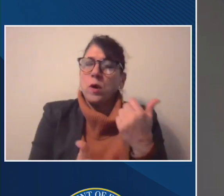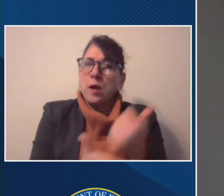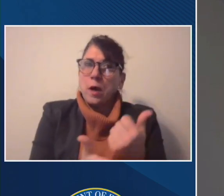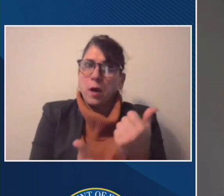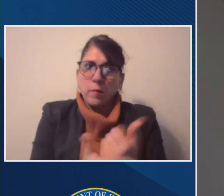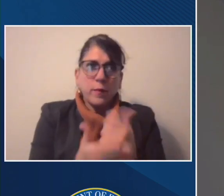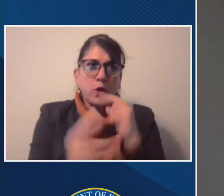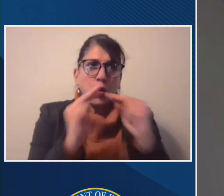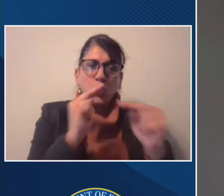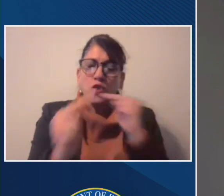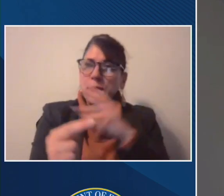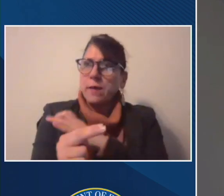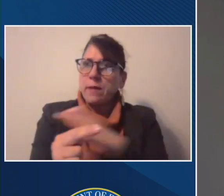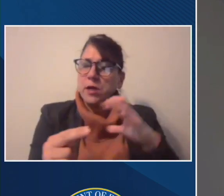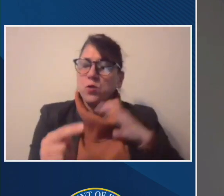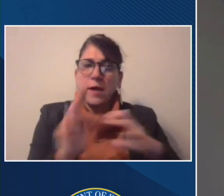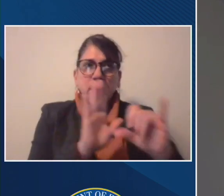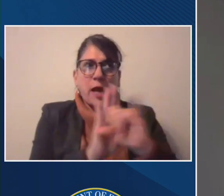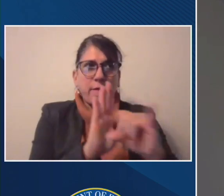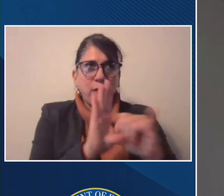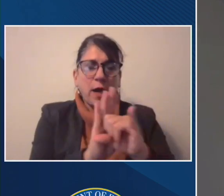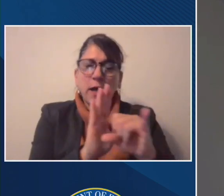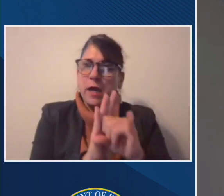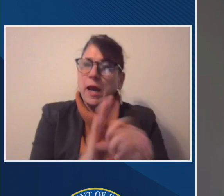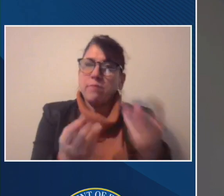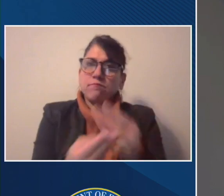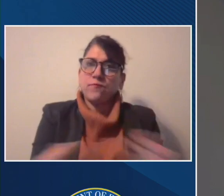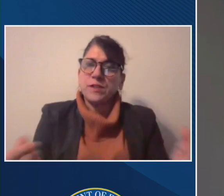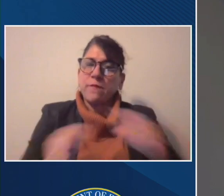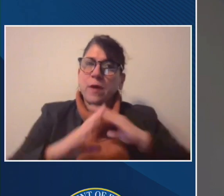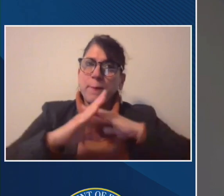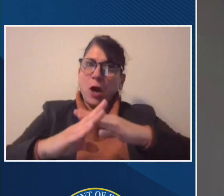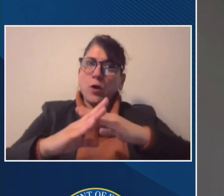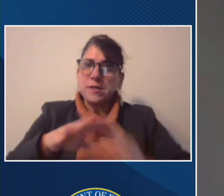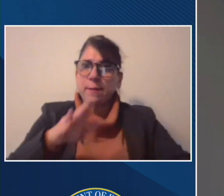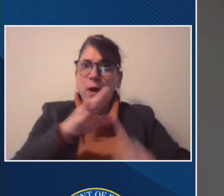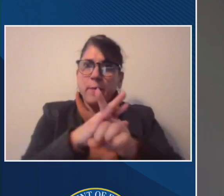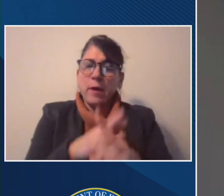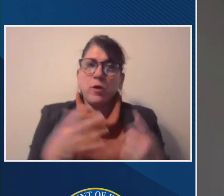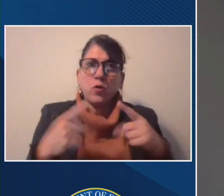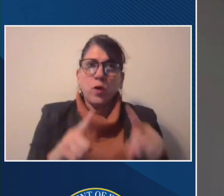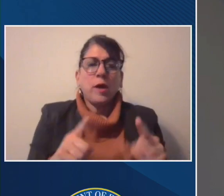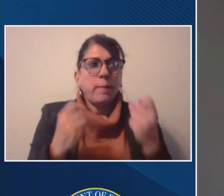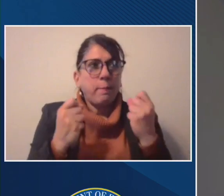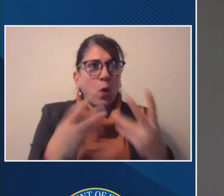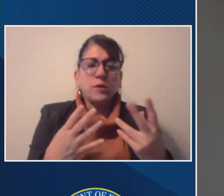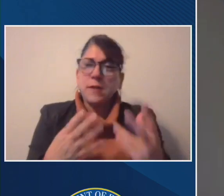in identifying and overcoming barriers that arise in multi-party negotiations.